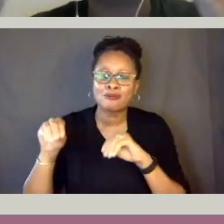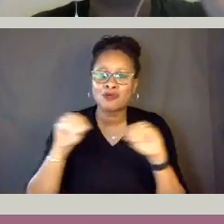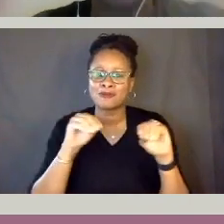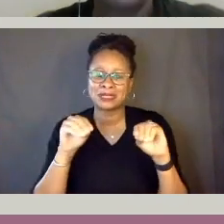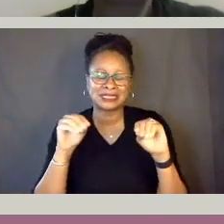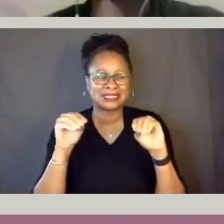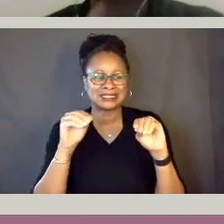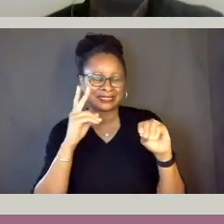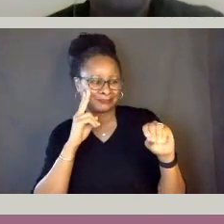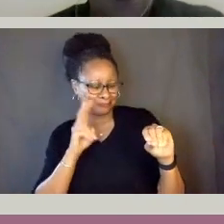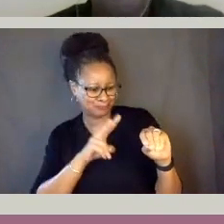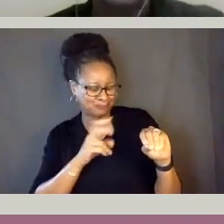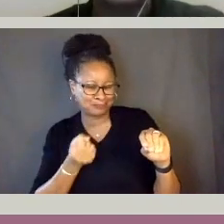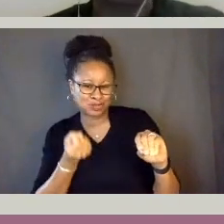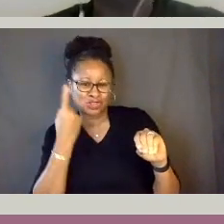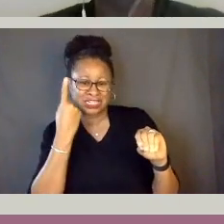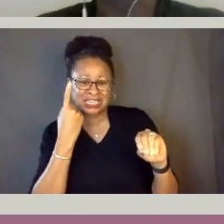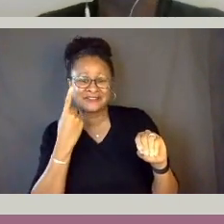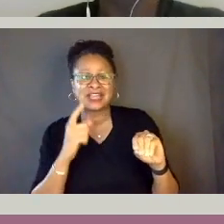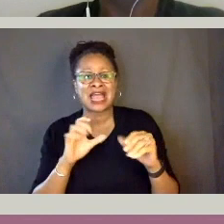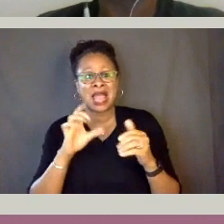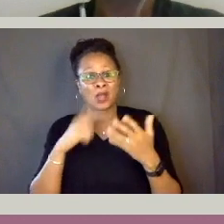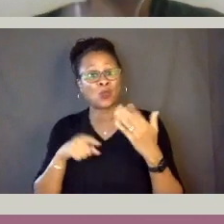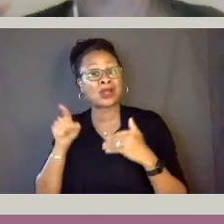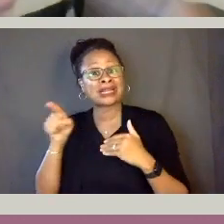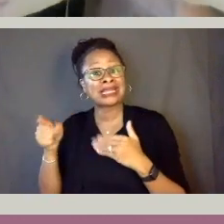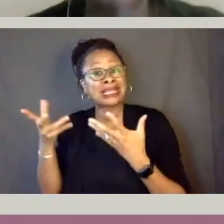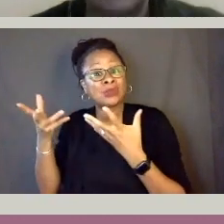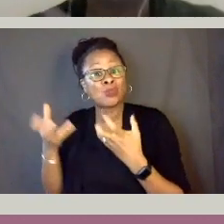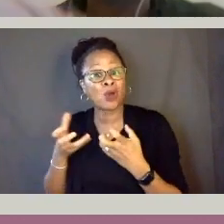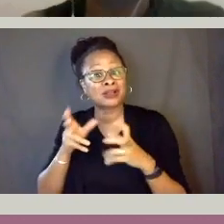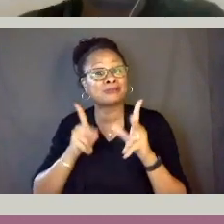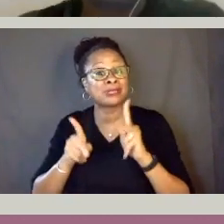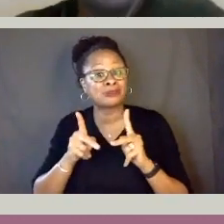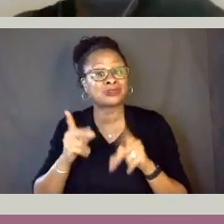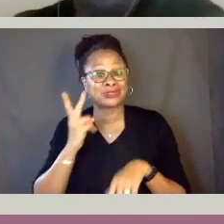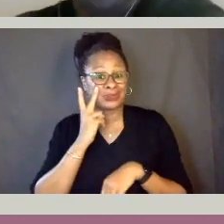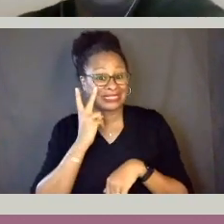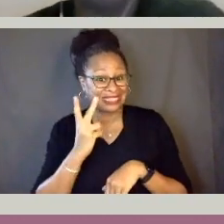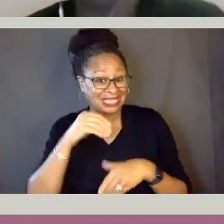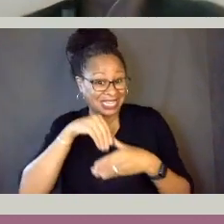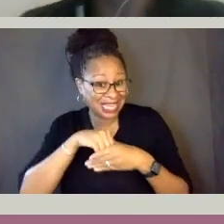and what he wanted people to see in that movement.